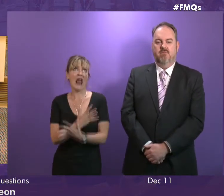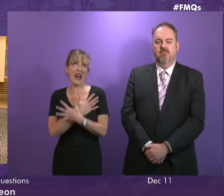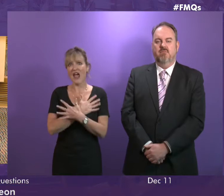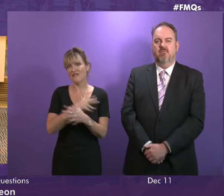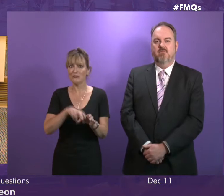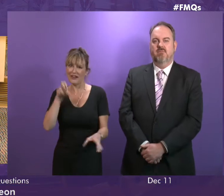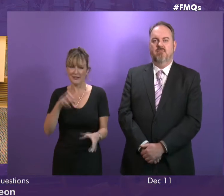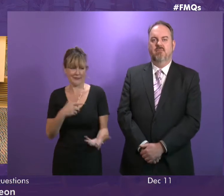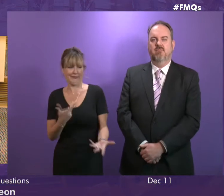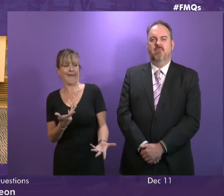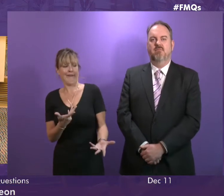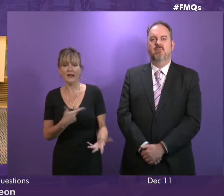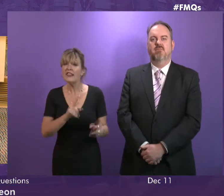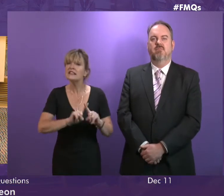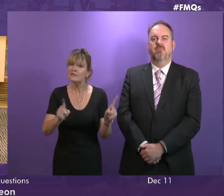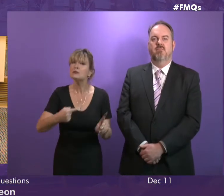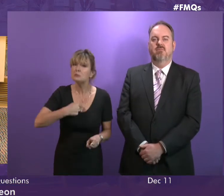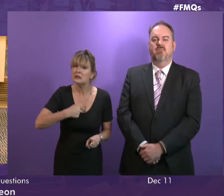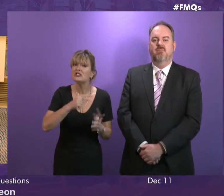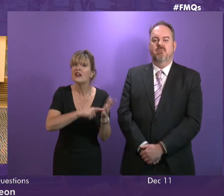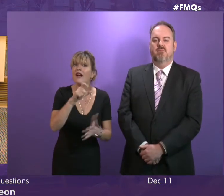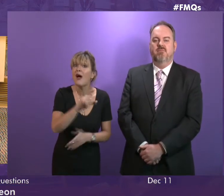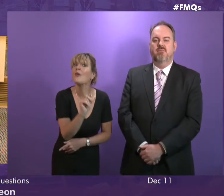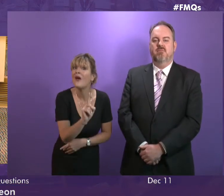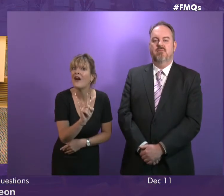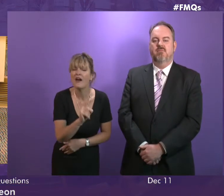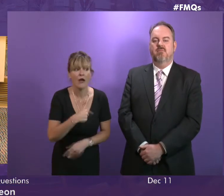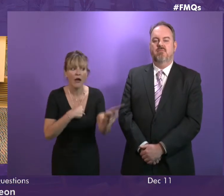The difference between me and Jackson Carlaw is that he thinks that it is okay for Boris